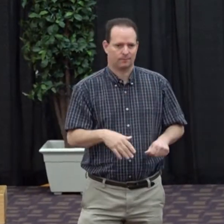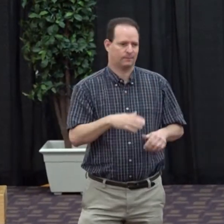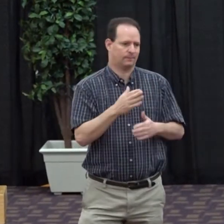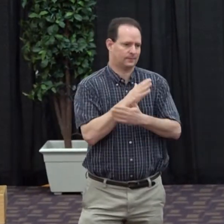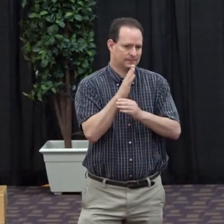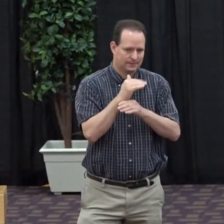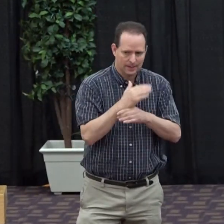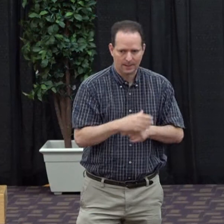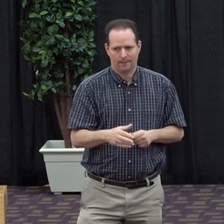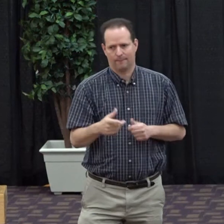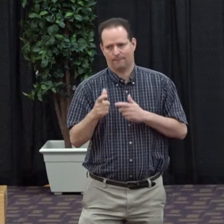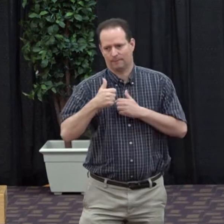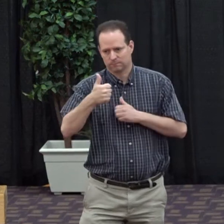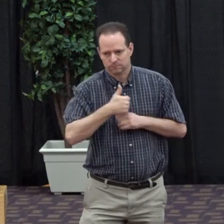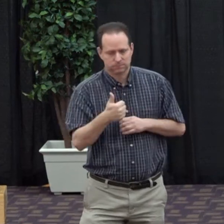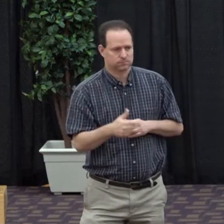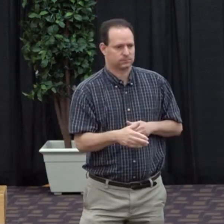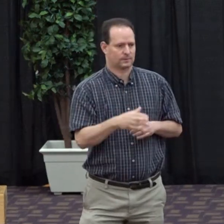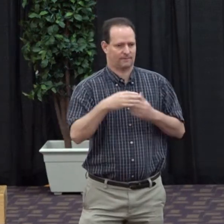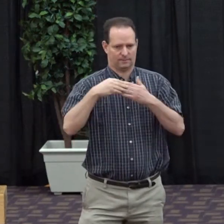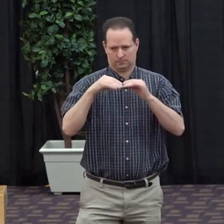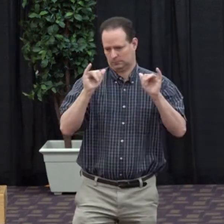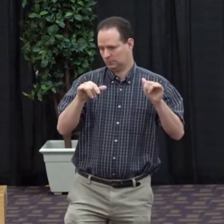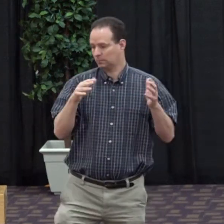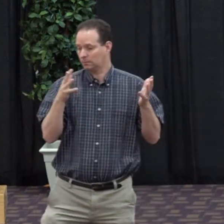push ups, so forth - running.